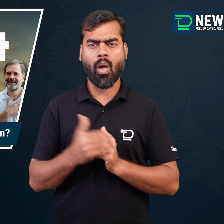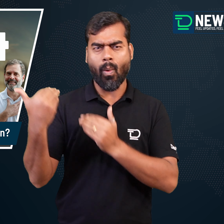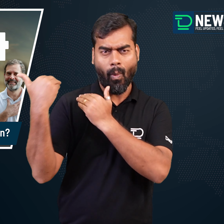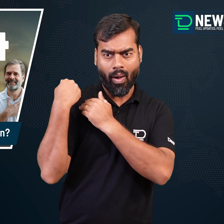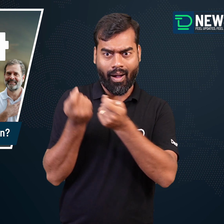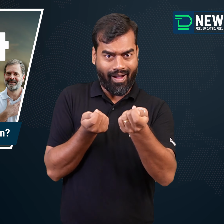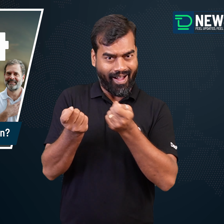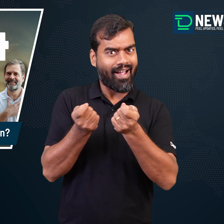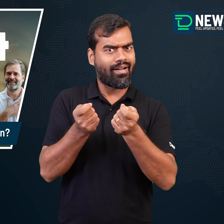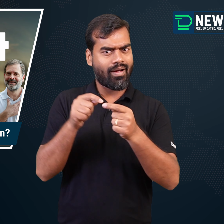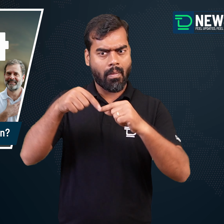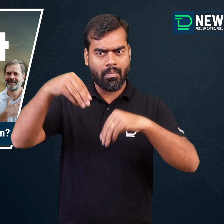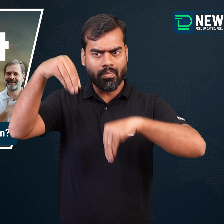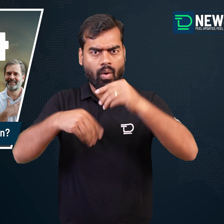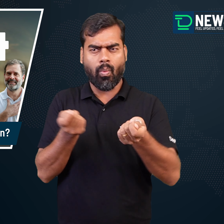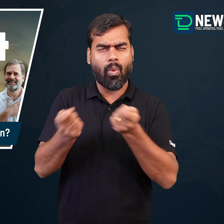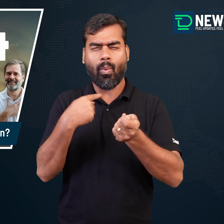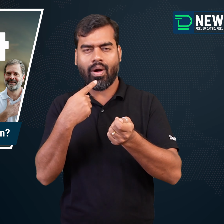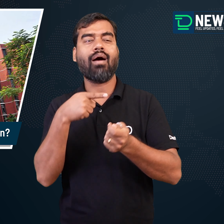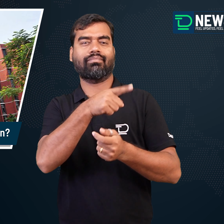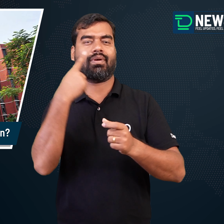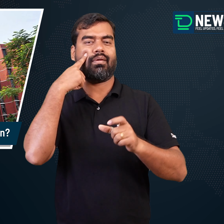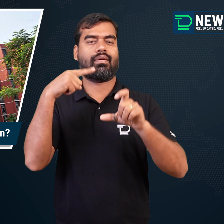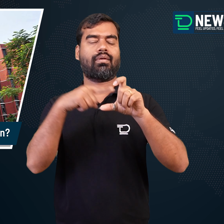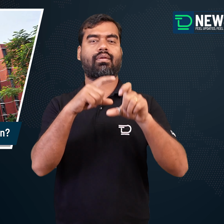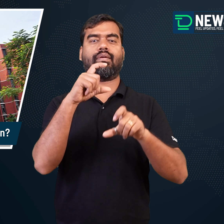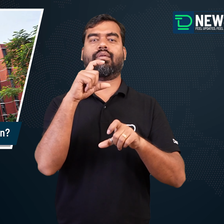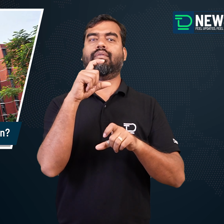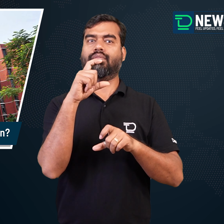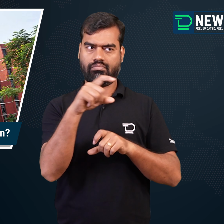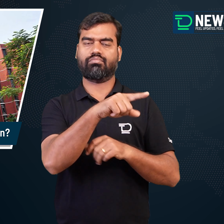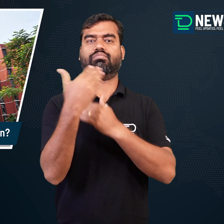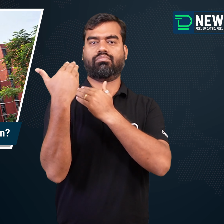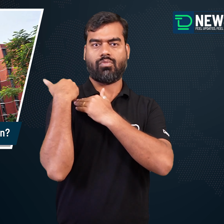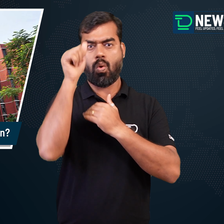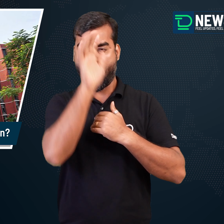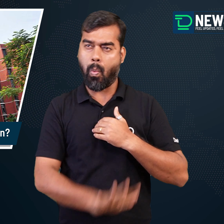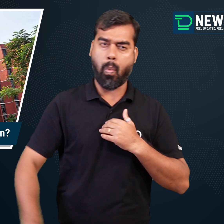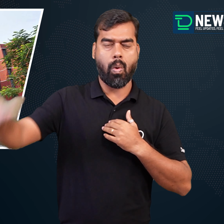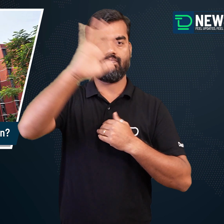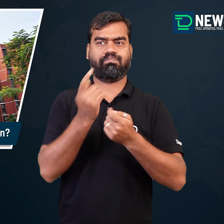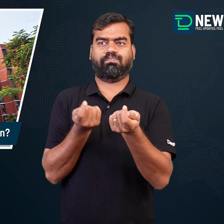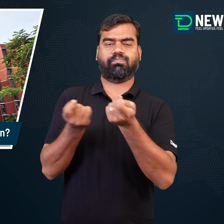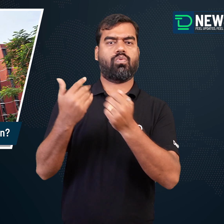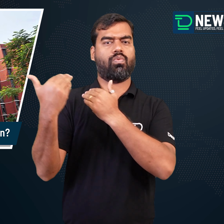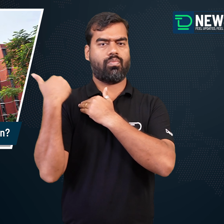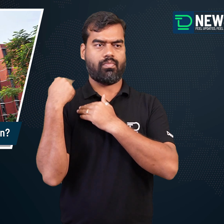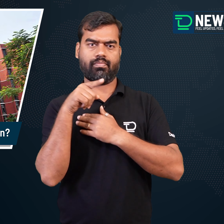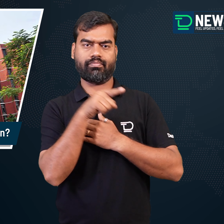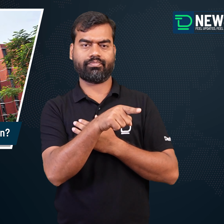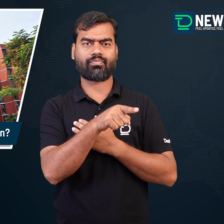The Indian Election Commission is responsible for conducting elections.